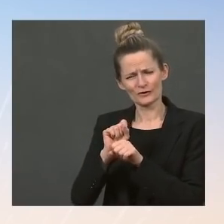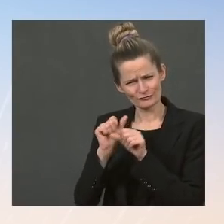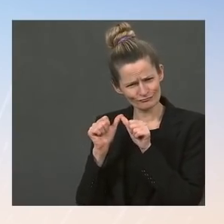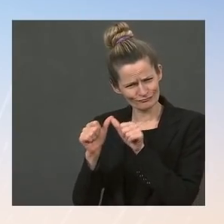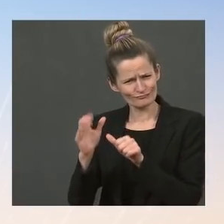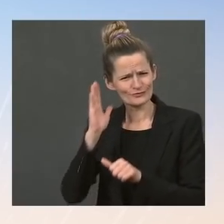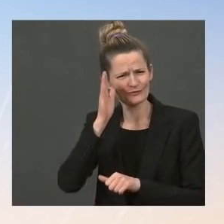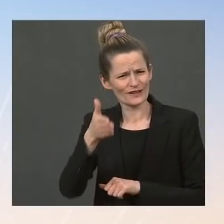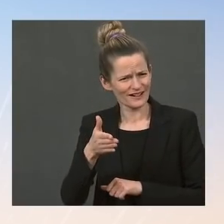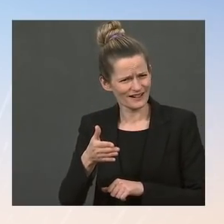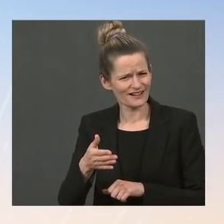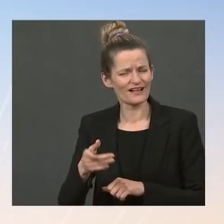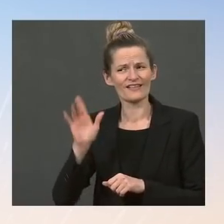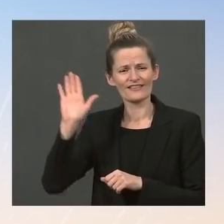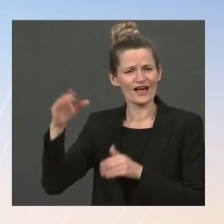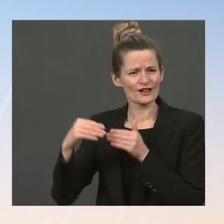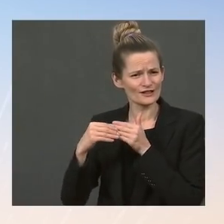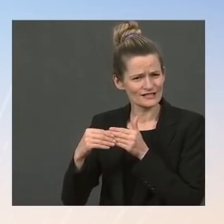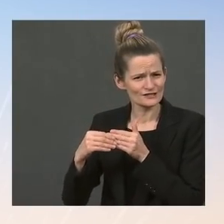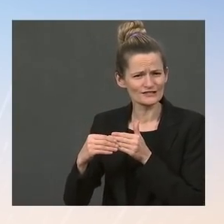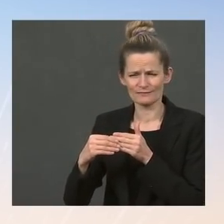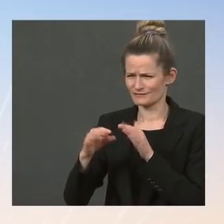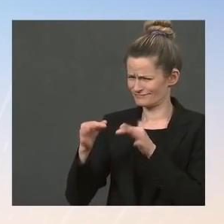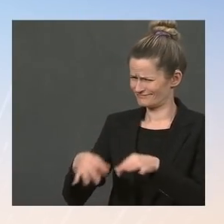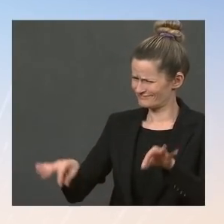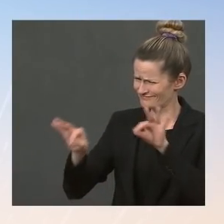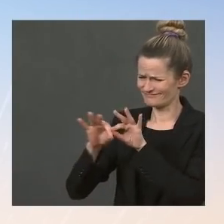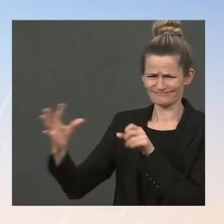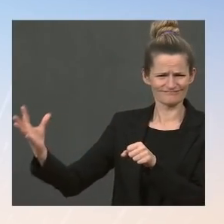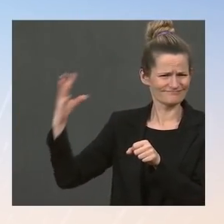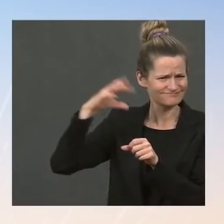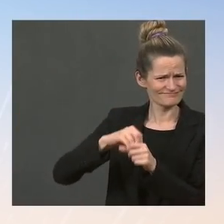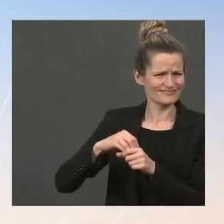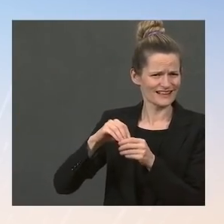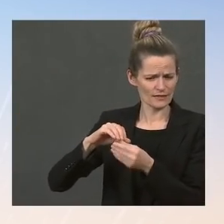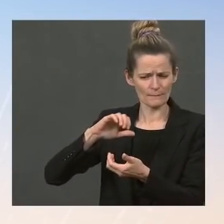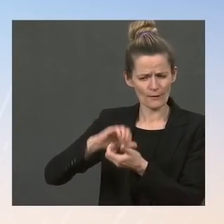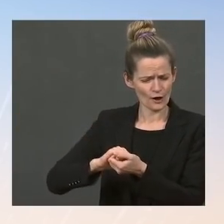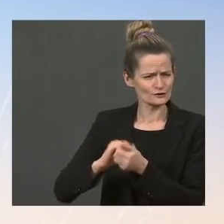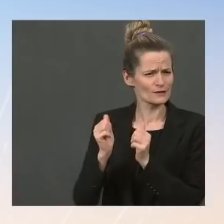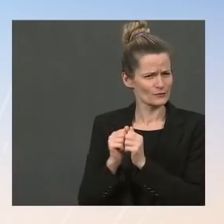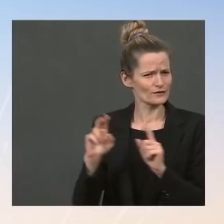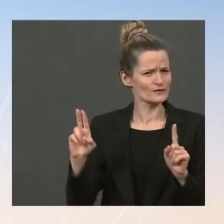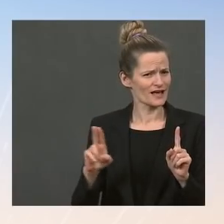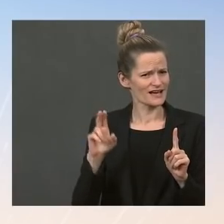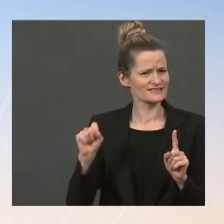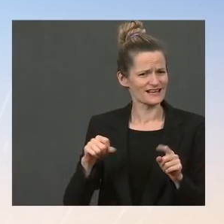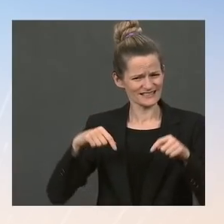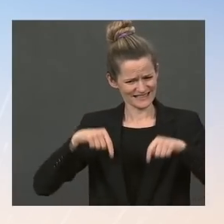will continue to be important partners to the United States and to this administration moving forward.